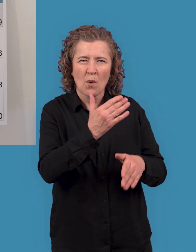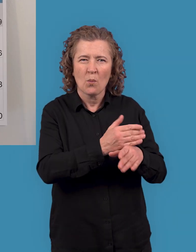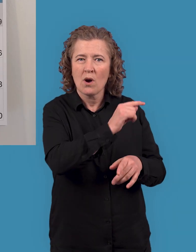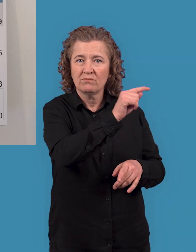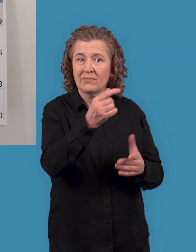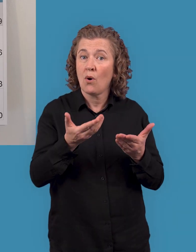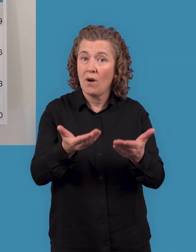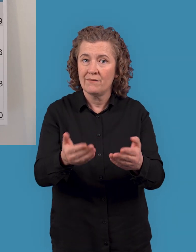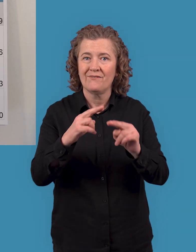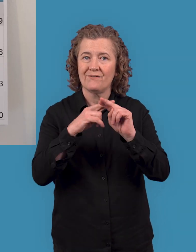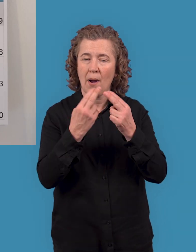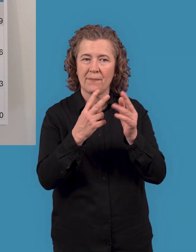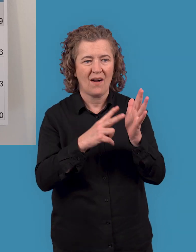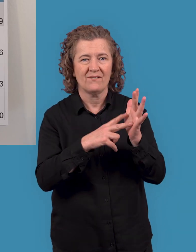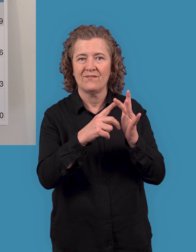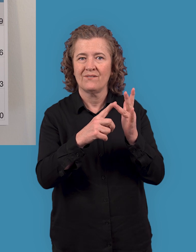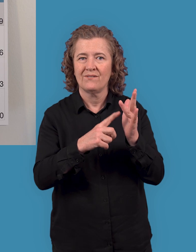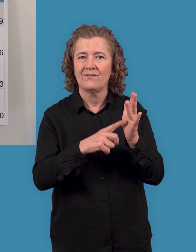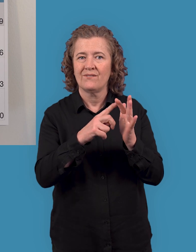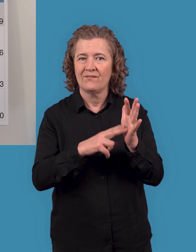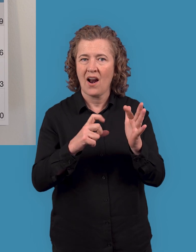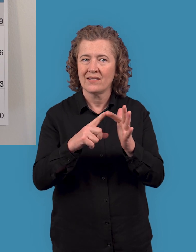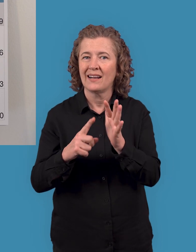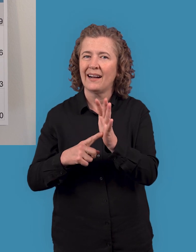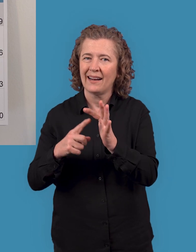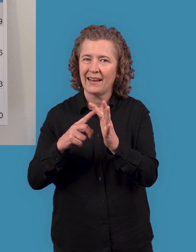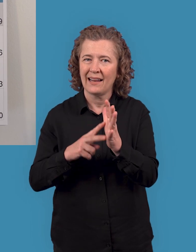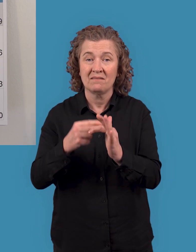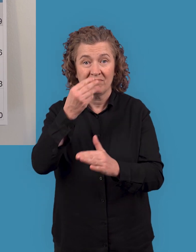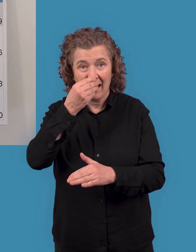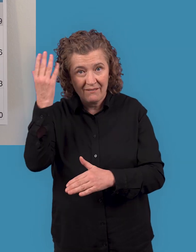Some workplaces offer family violence leave.